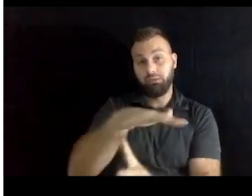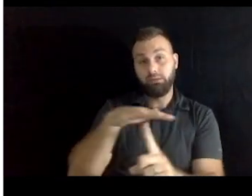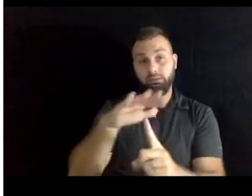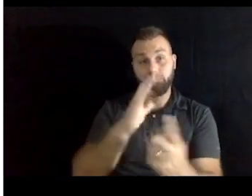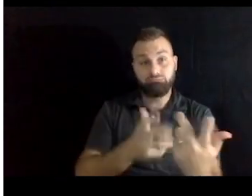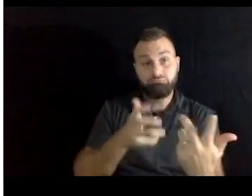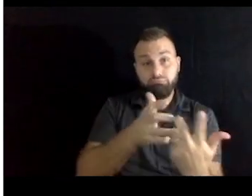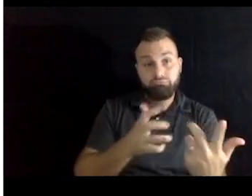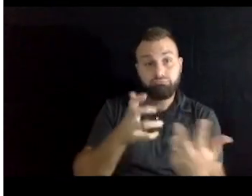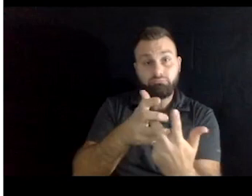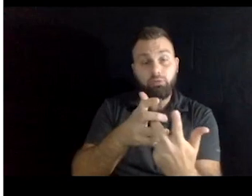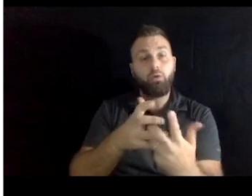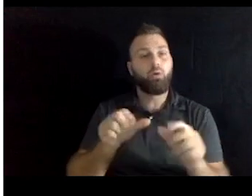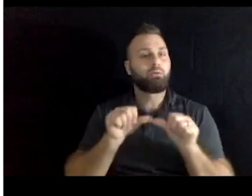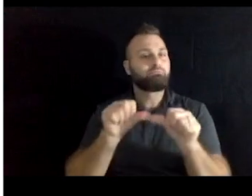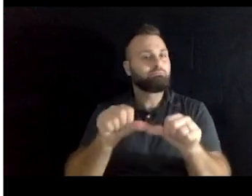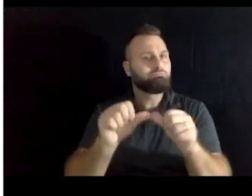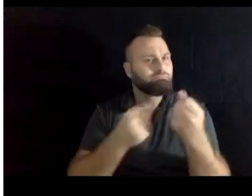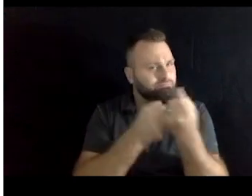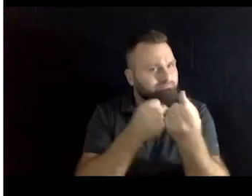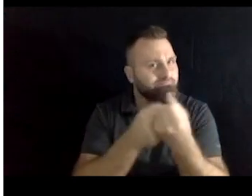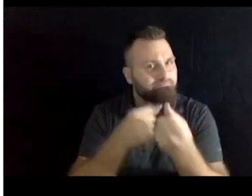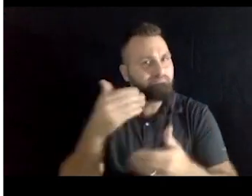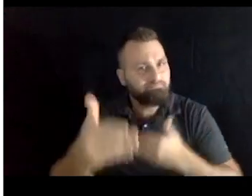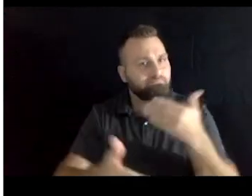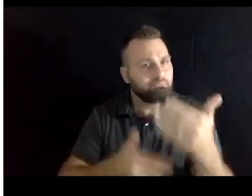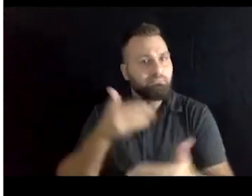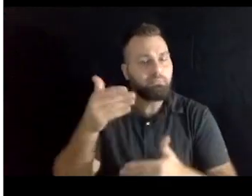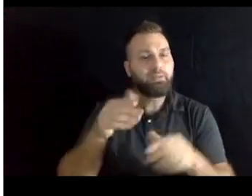or ongoing supports that keep going as someone continues to work.